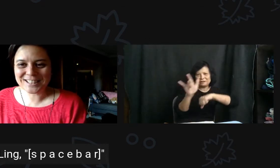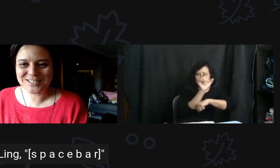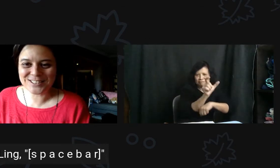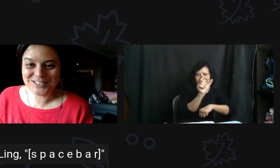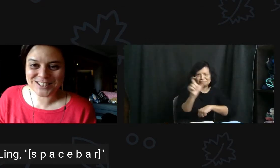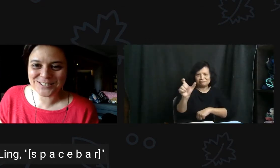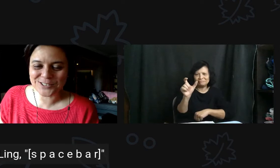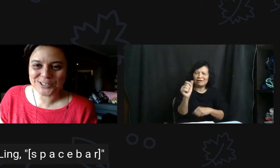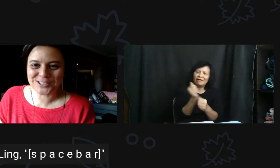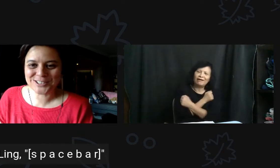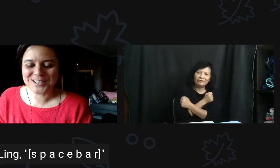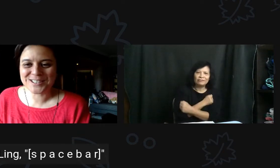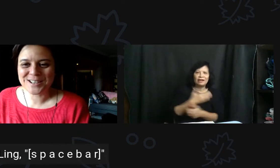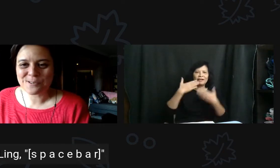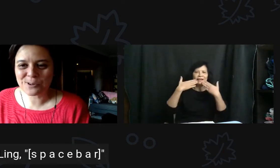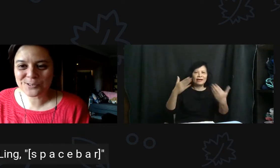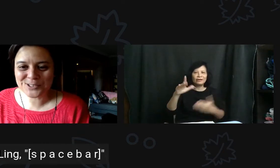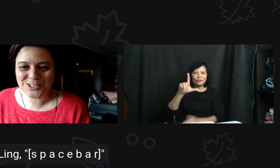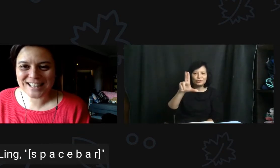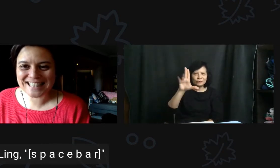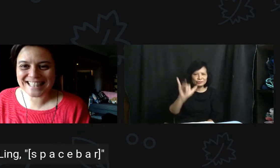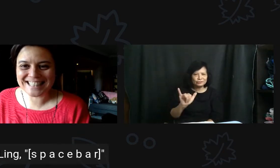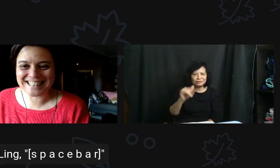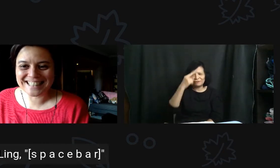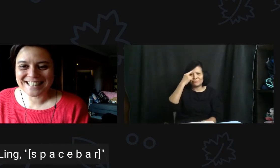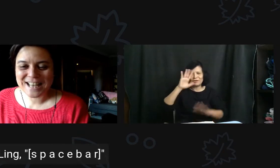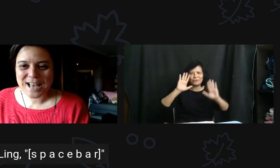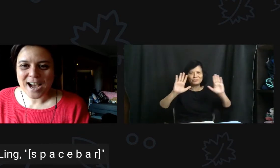Thank you to Lucy for your wonderful translation.